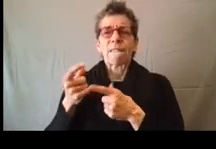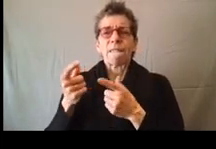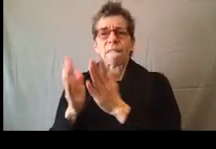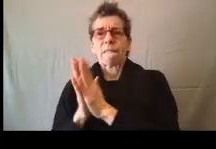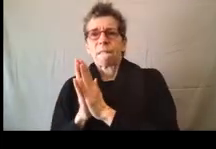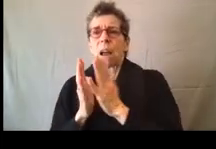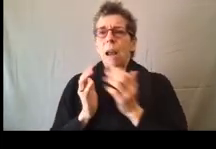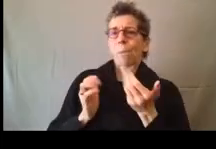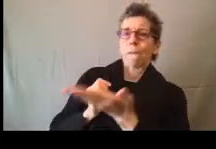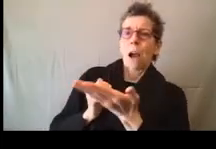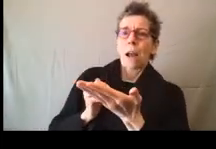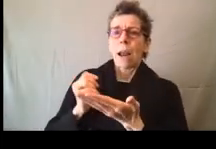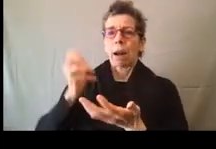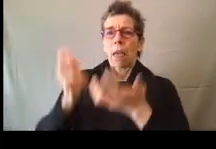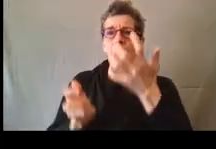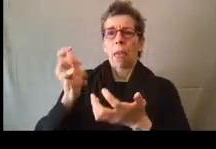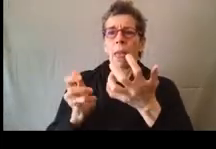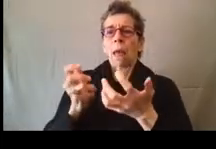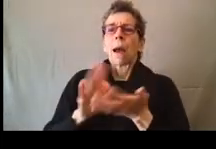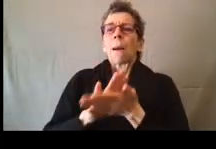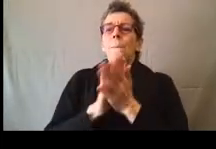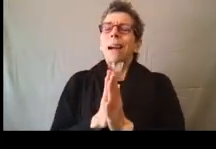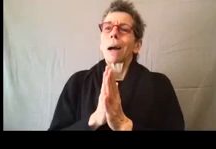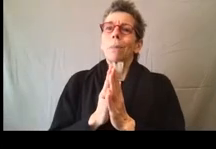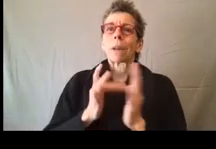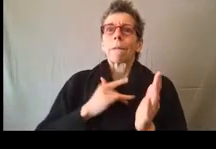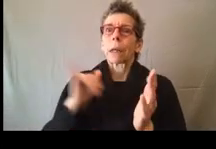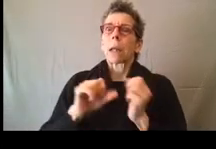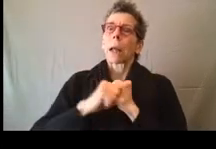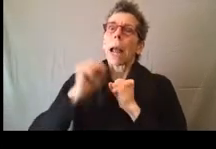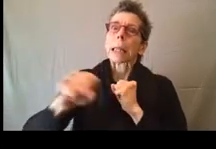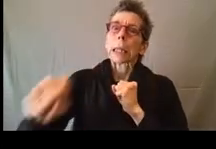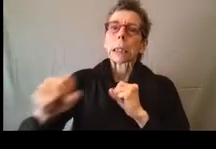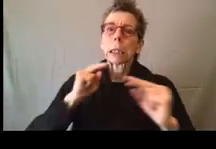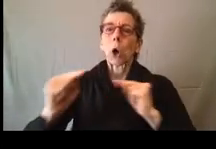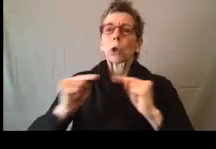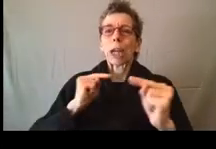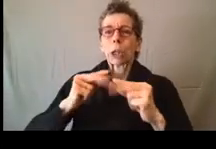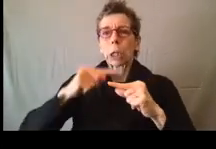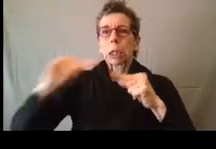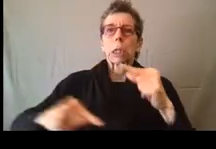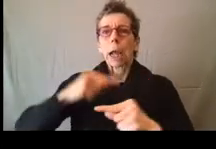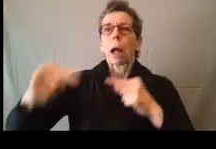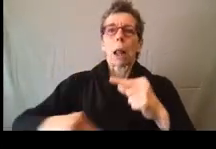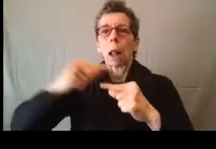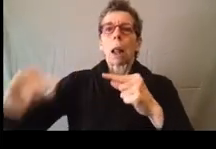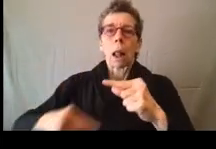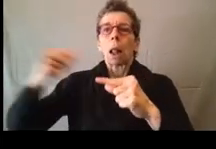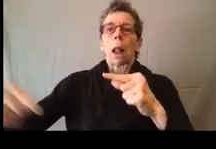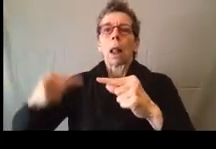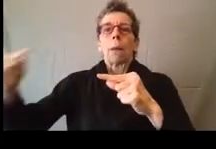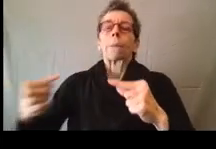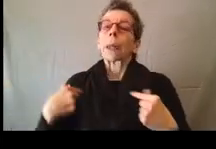kind of taking stock in this endless negotiation cycle. In interviews we heard a lot of what